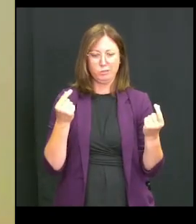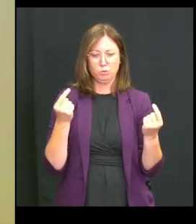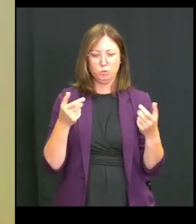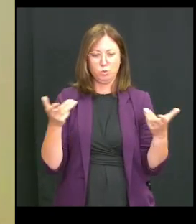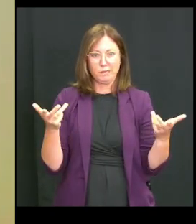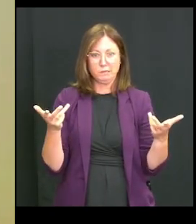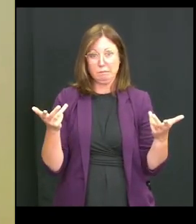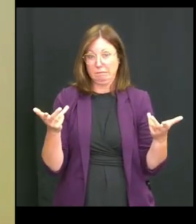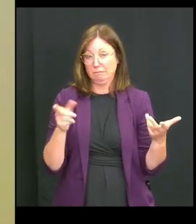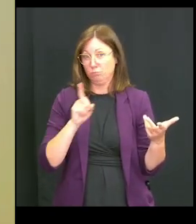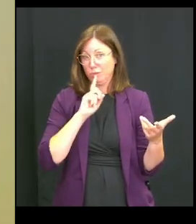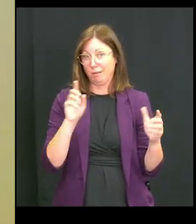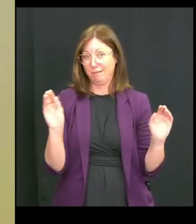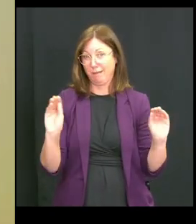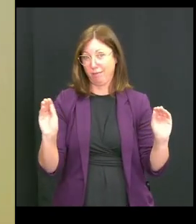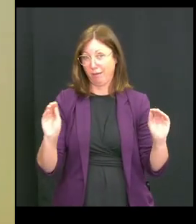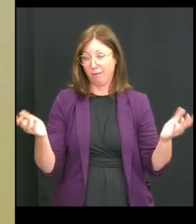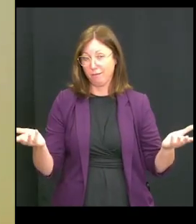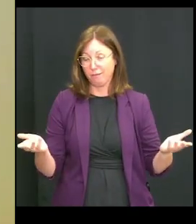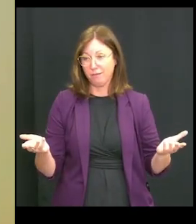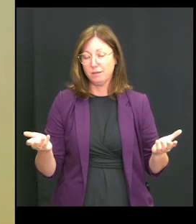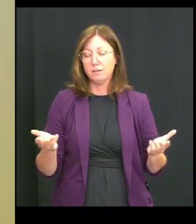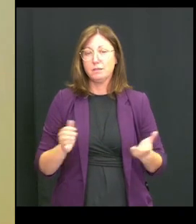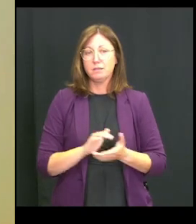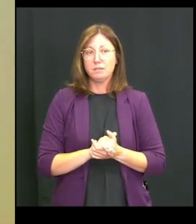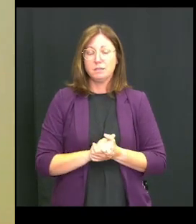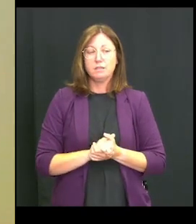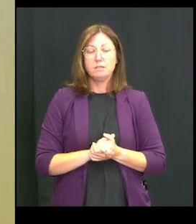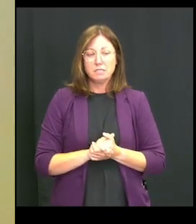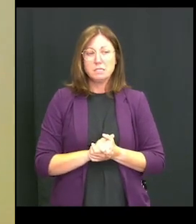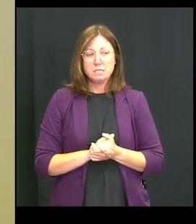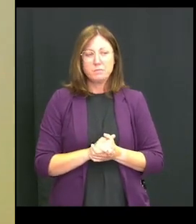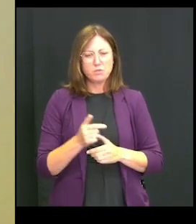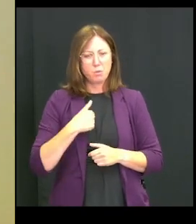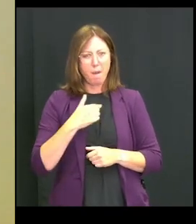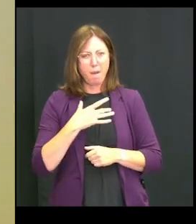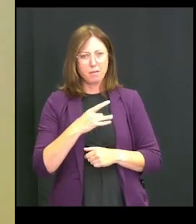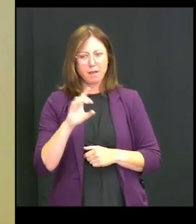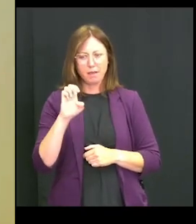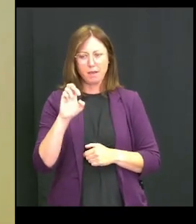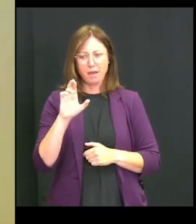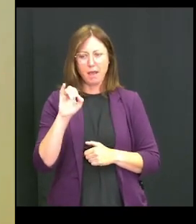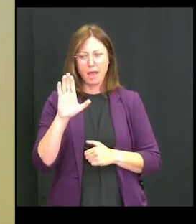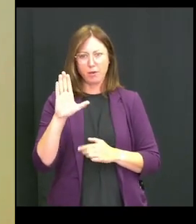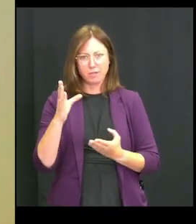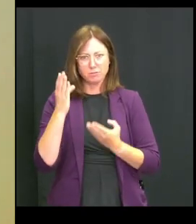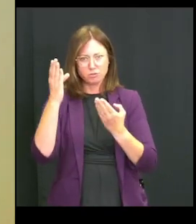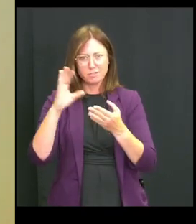So, I like the direction of Eric's suggestions about civic education.